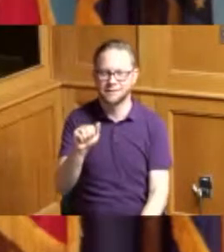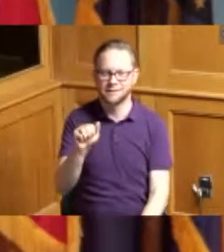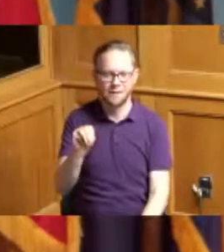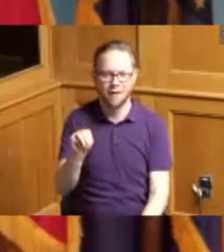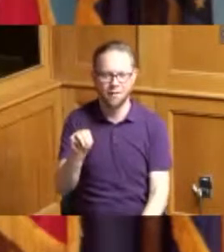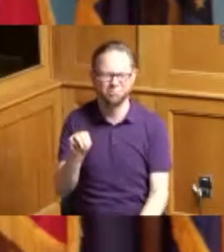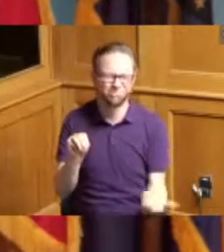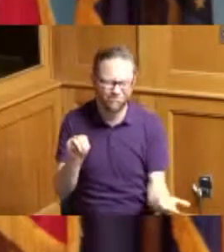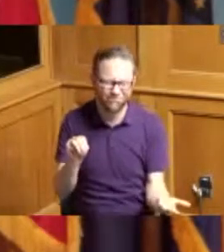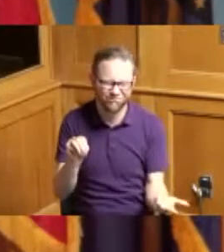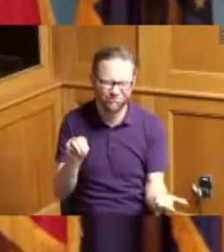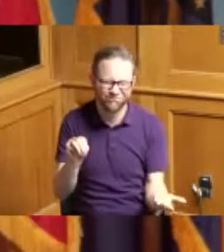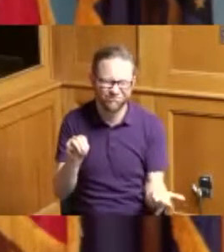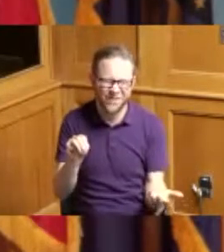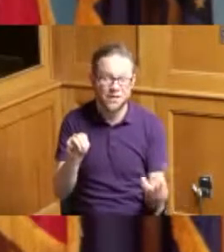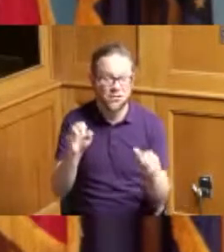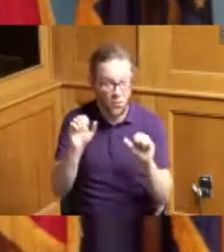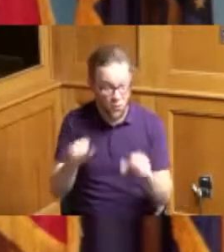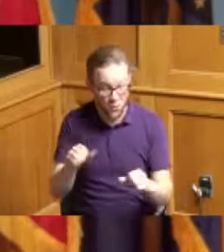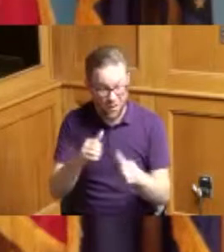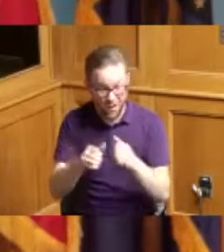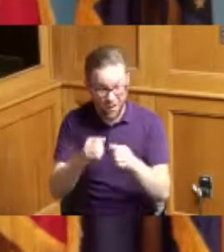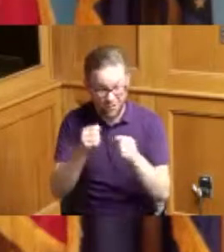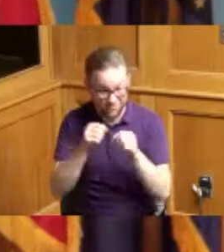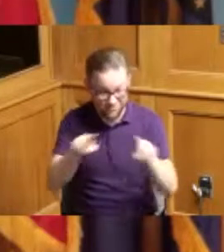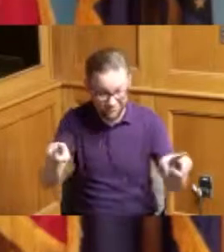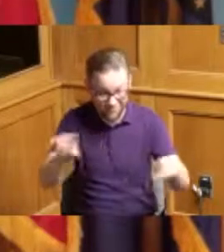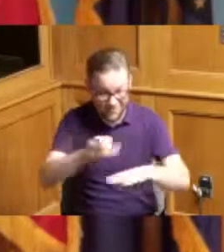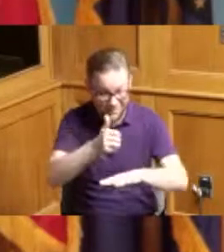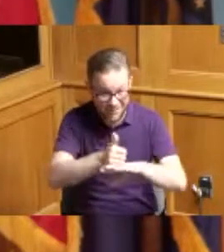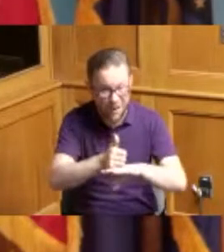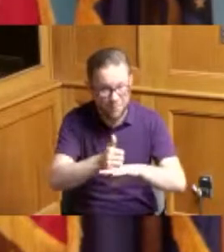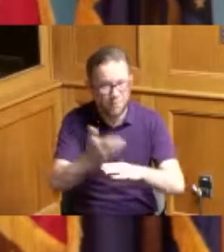help us with getting people out of this waiting room because they're some people don't know